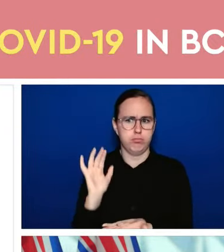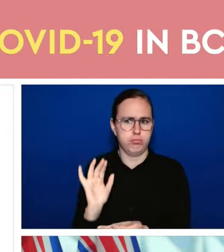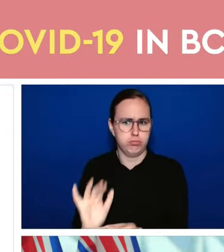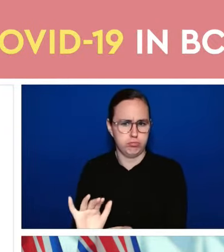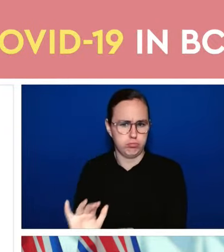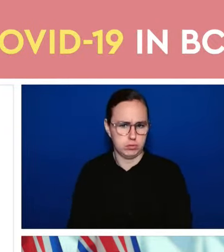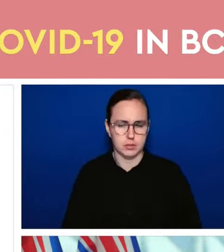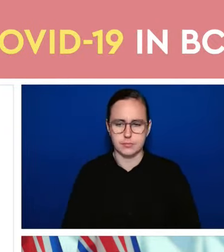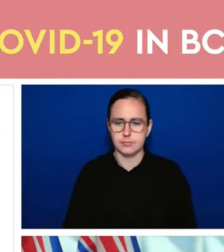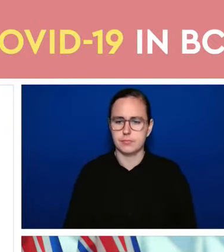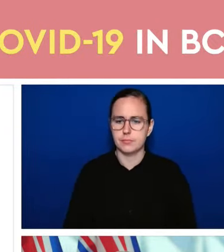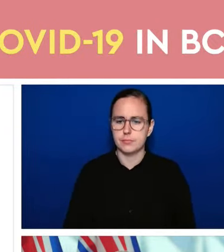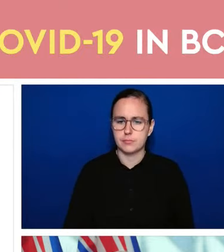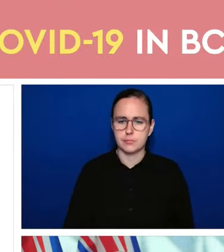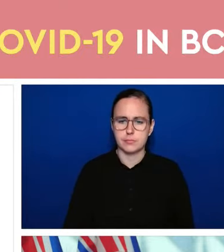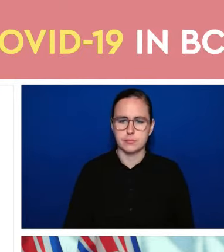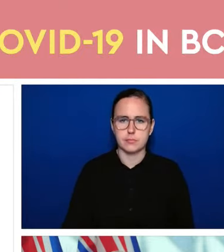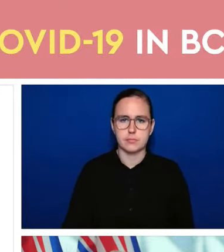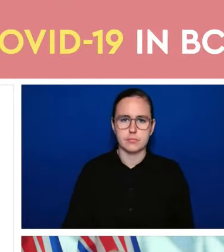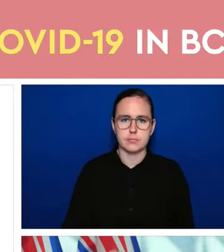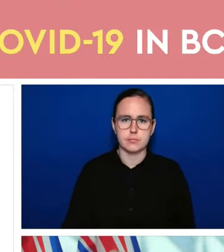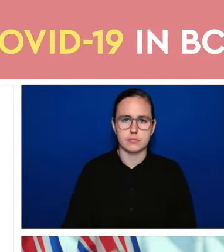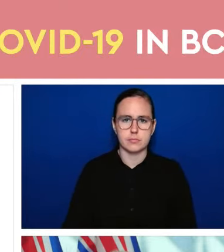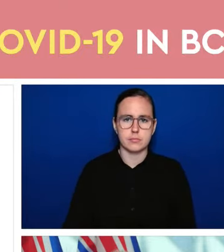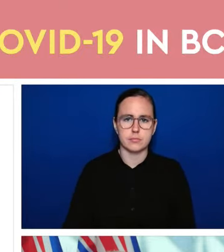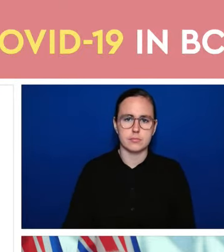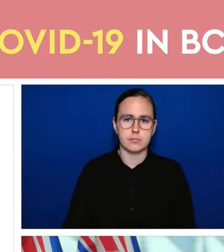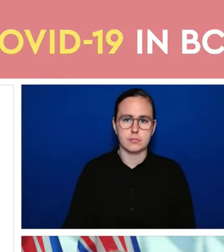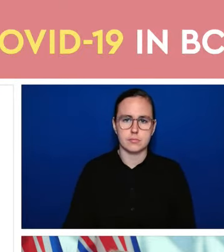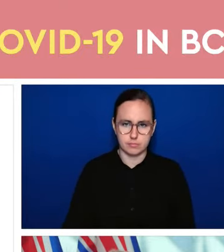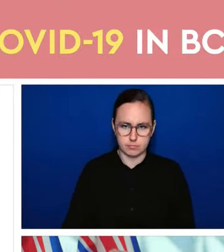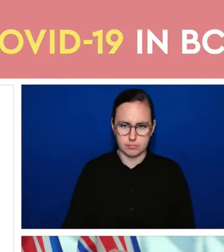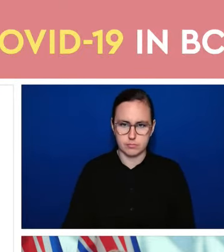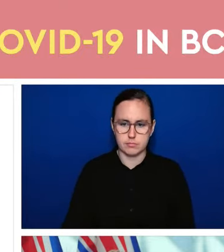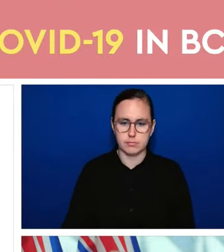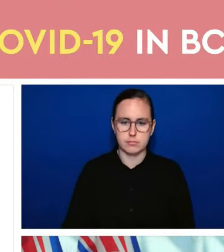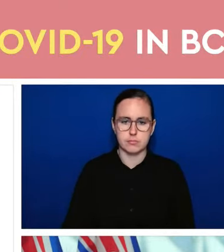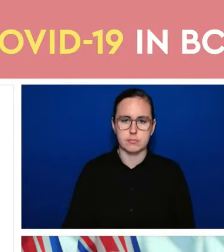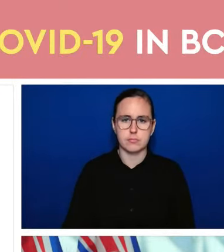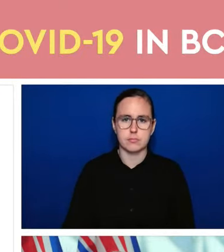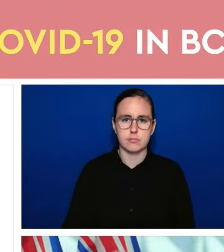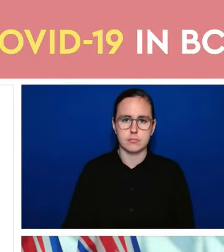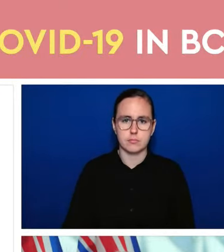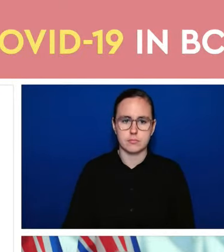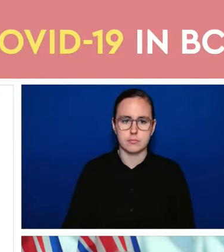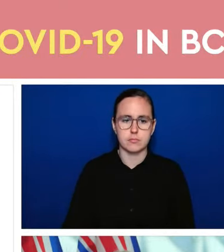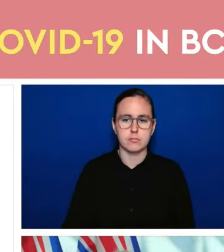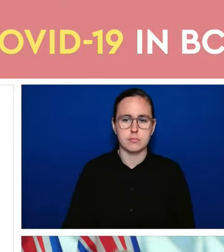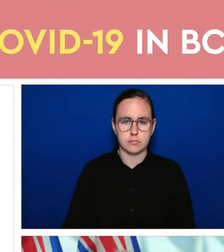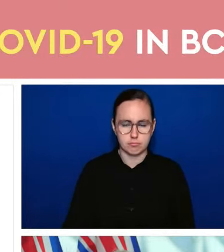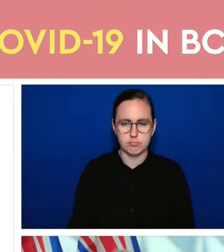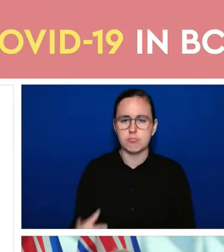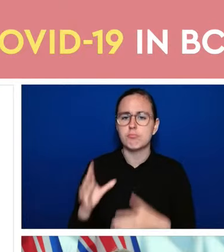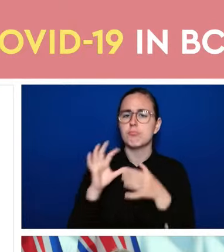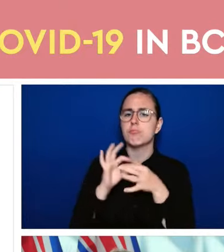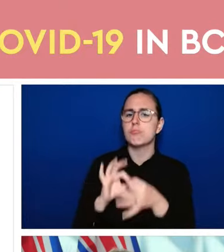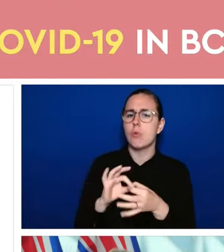epidemiology Tolson's about where we are. From a prime in the last years since January and I said it almost crime because